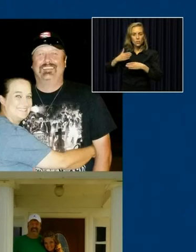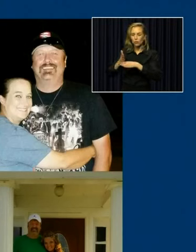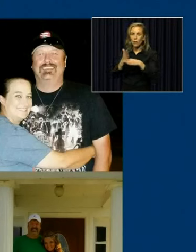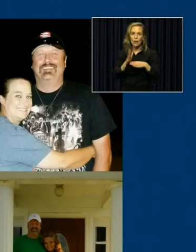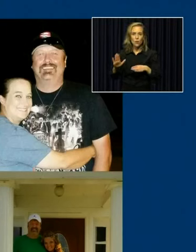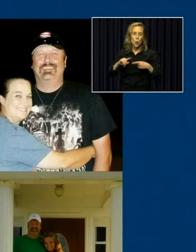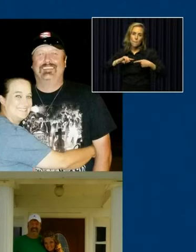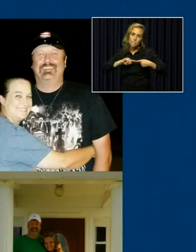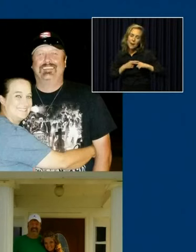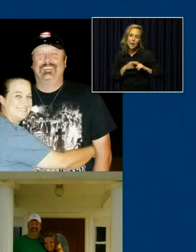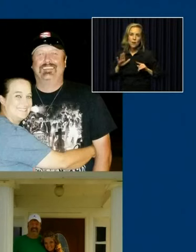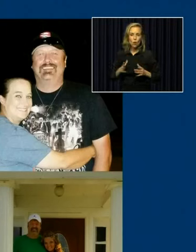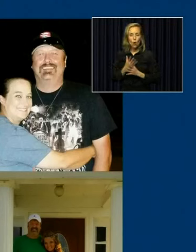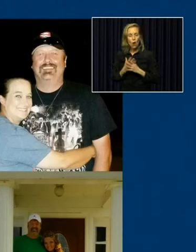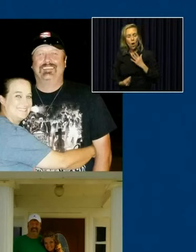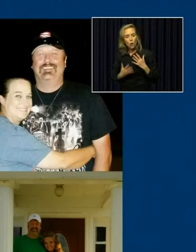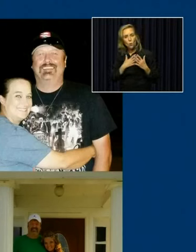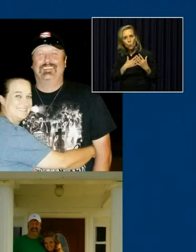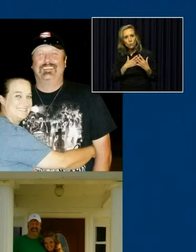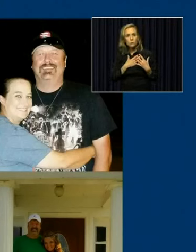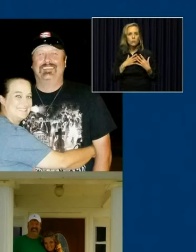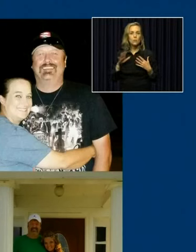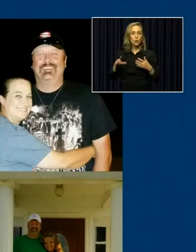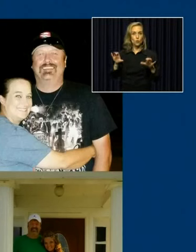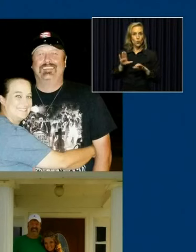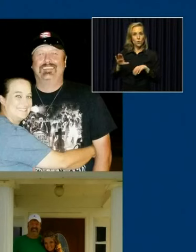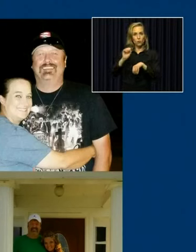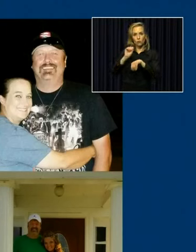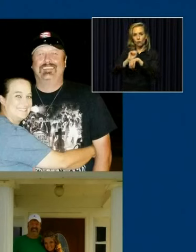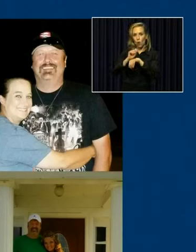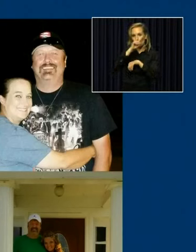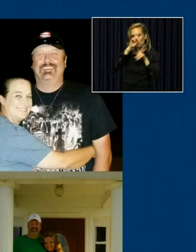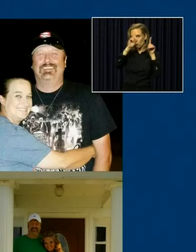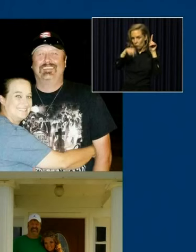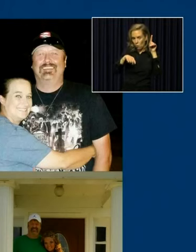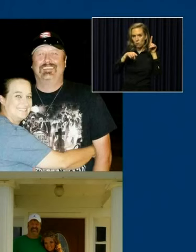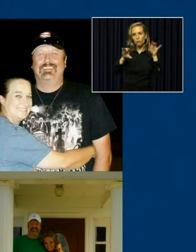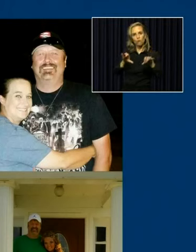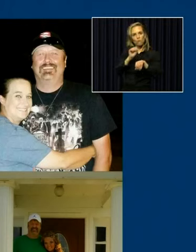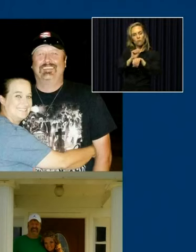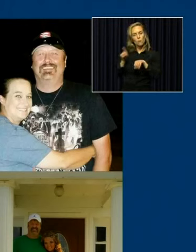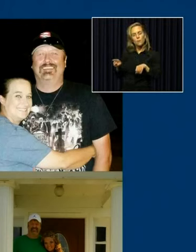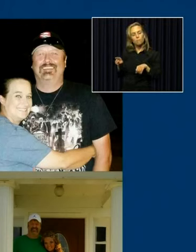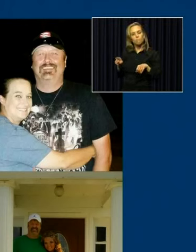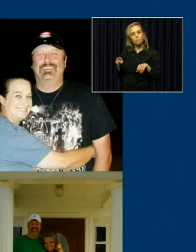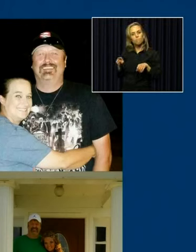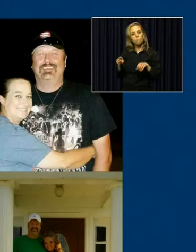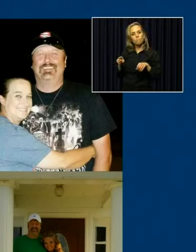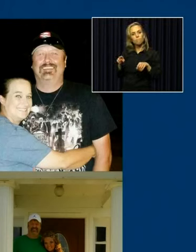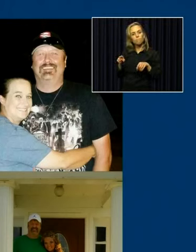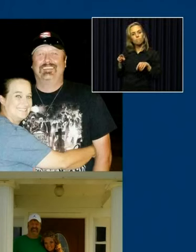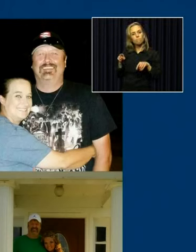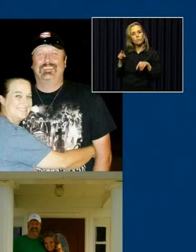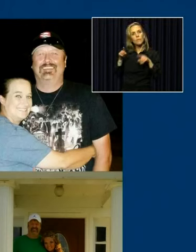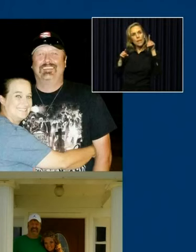THEN I HAVE SOME QUESTIONS HERE, SO I WILL GO KIND OF IN ORDER AND THEN BACK AND FORTH TO THE